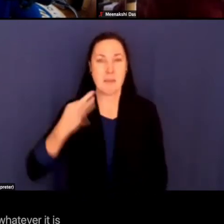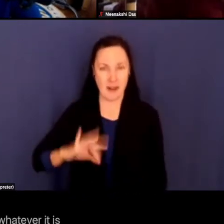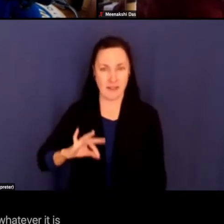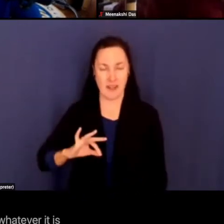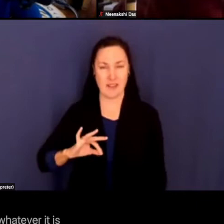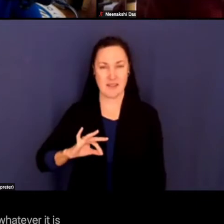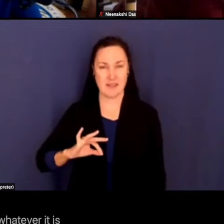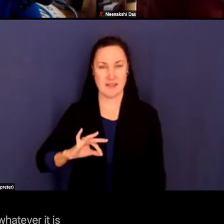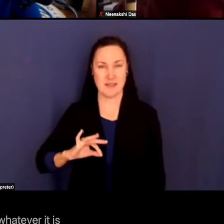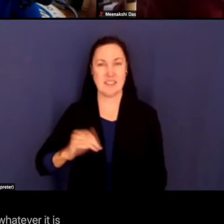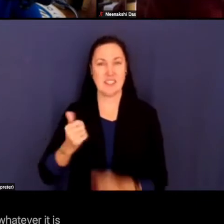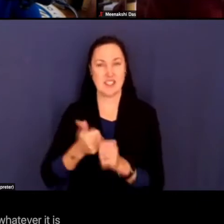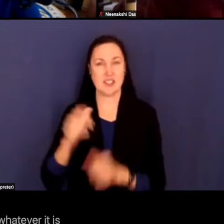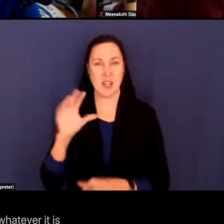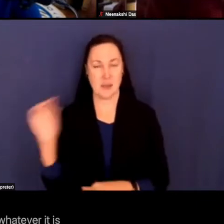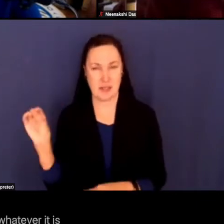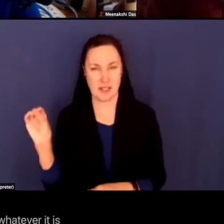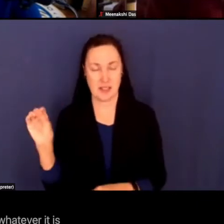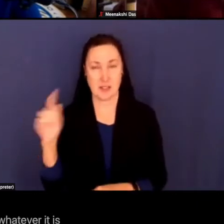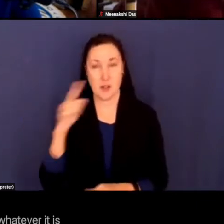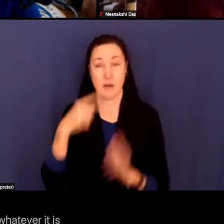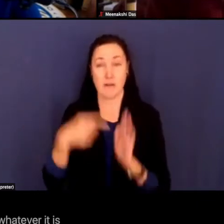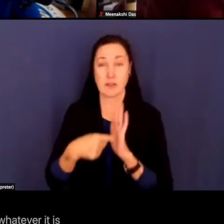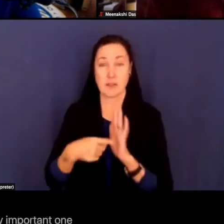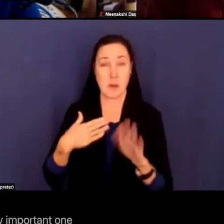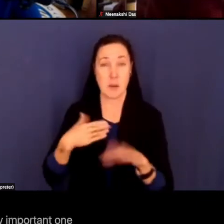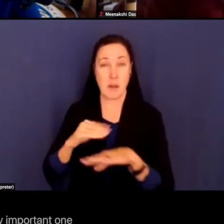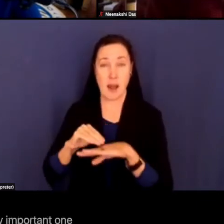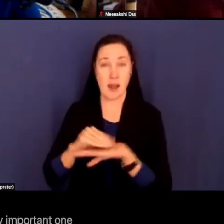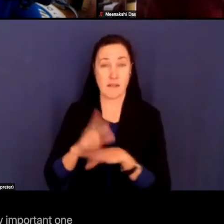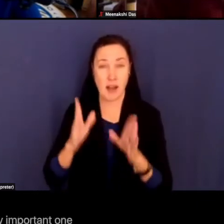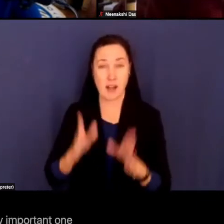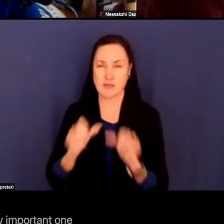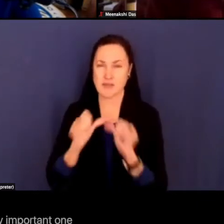my advisor is working on continuing to make chemistry and the chemistry his work does